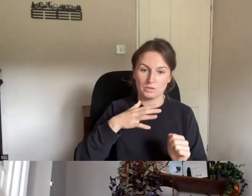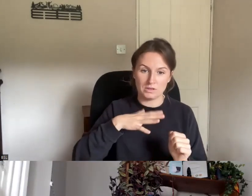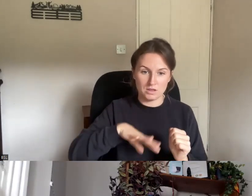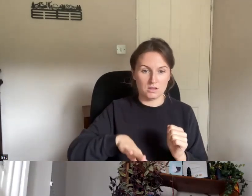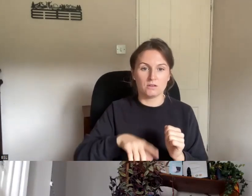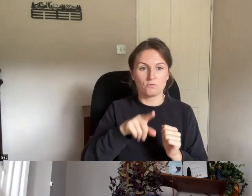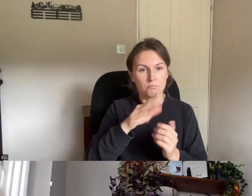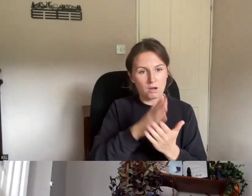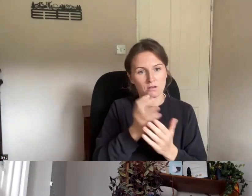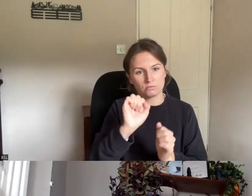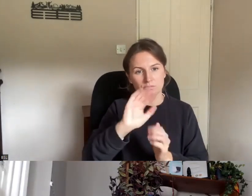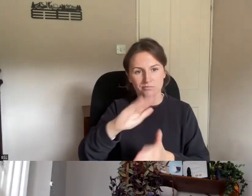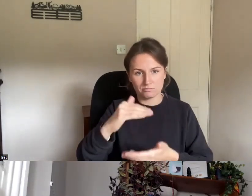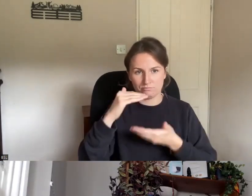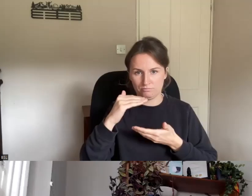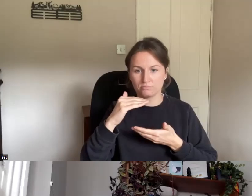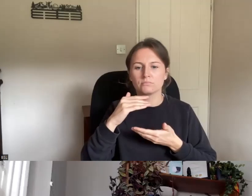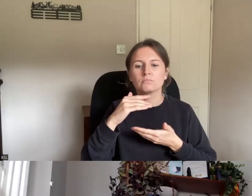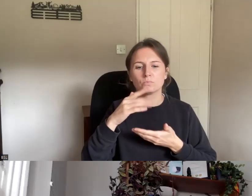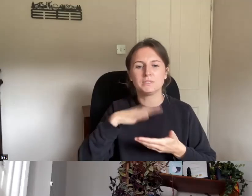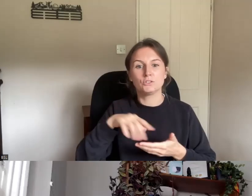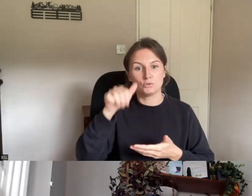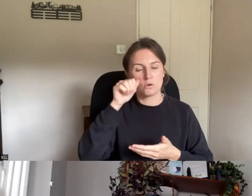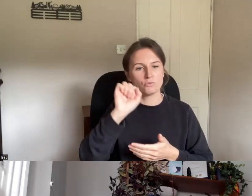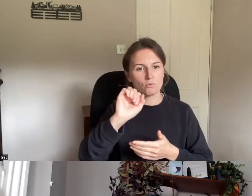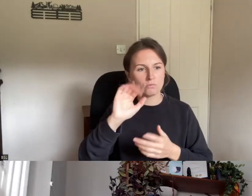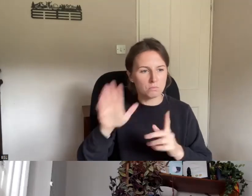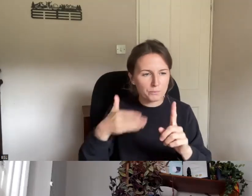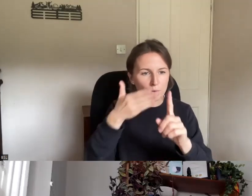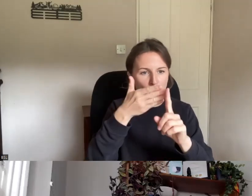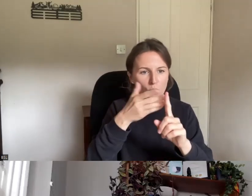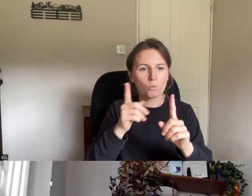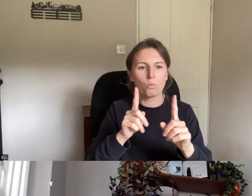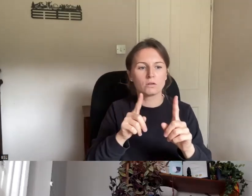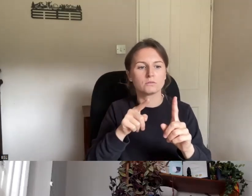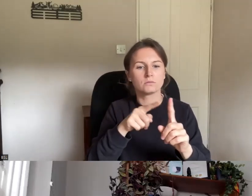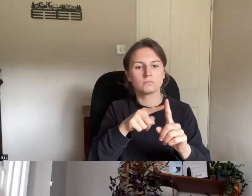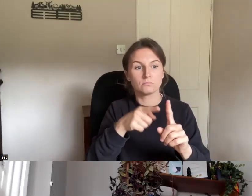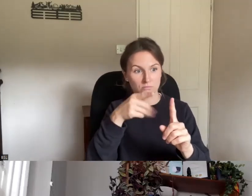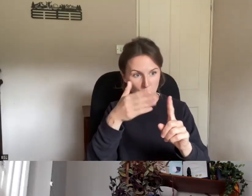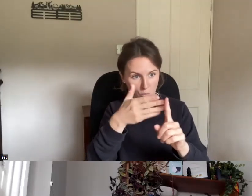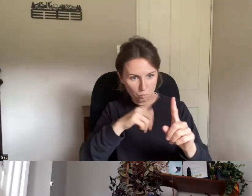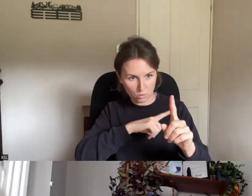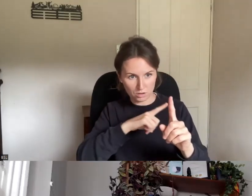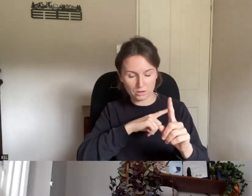we will need to know what were your goals and why these were your goals and you will need to properly talk